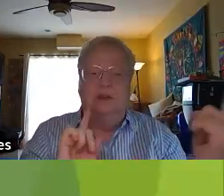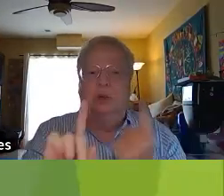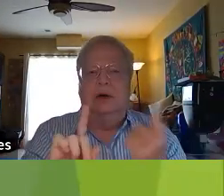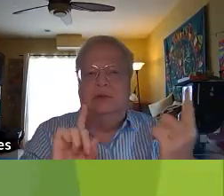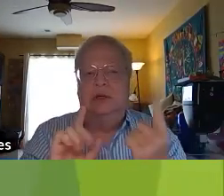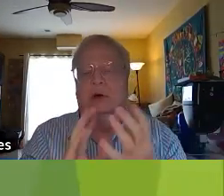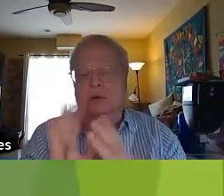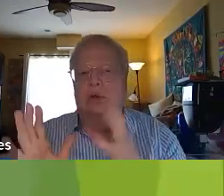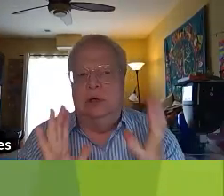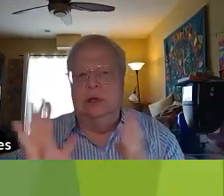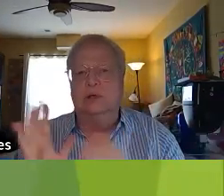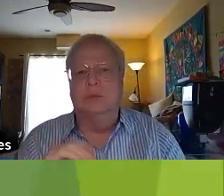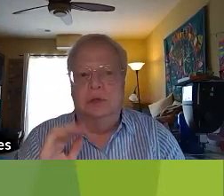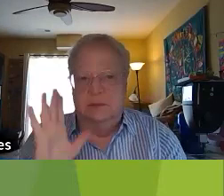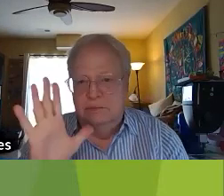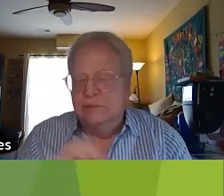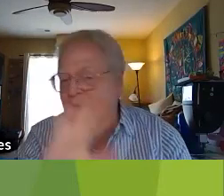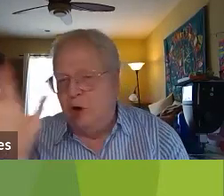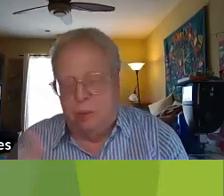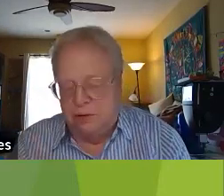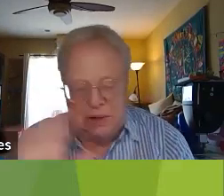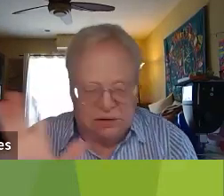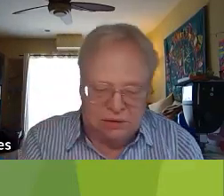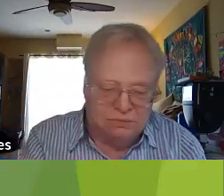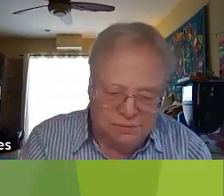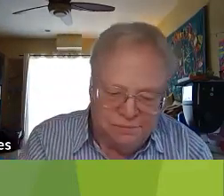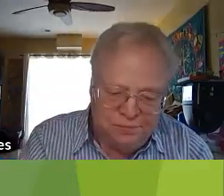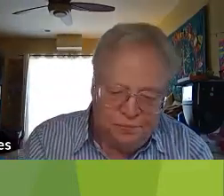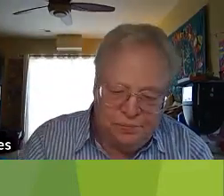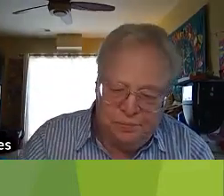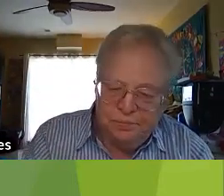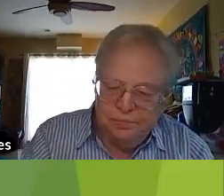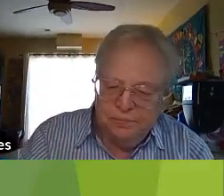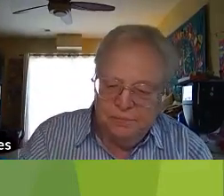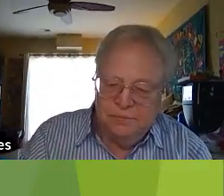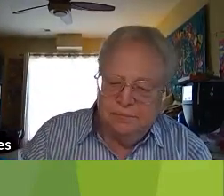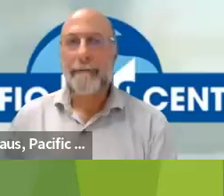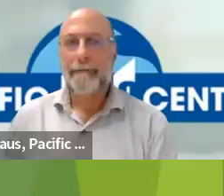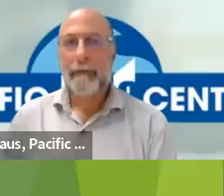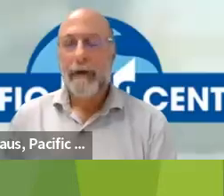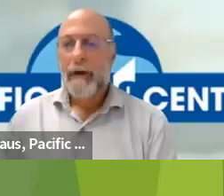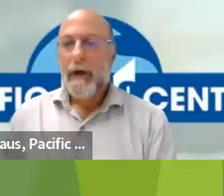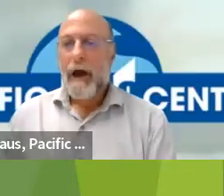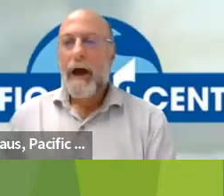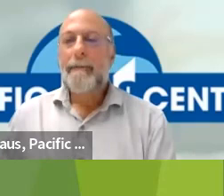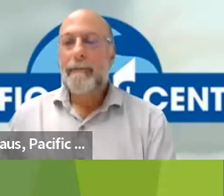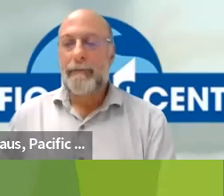That's all I wanted to touch on. Okay.